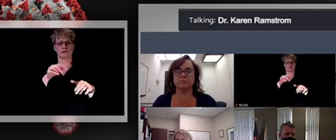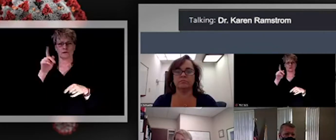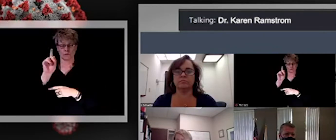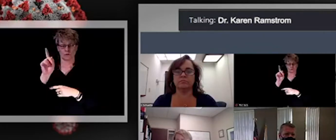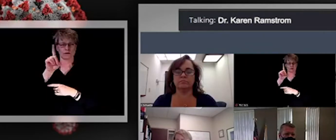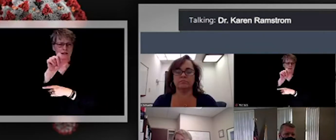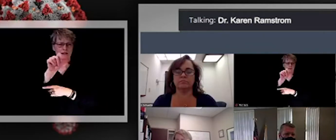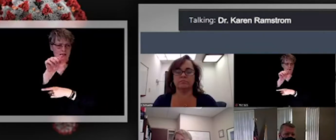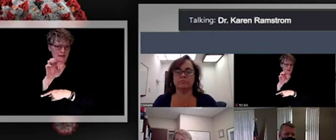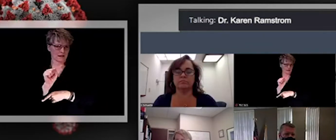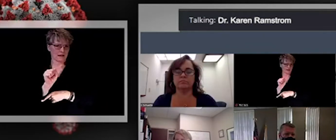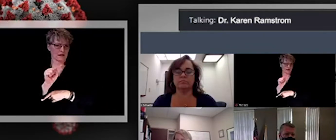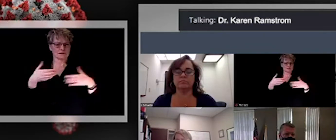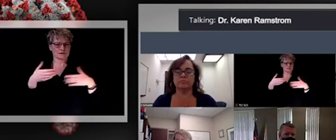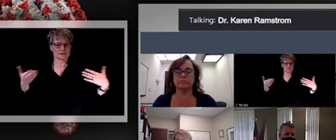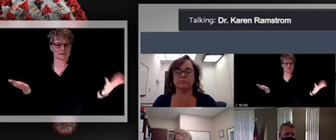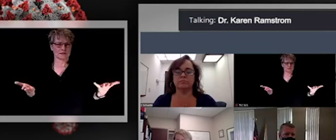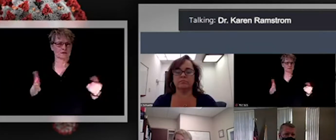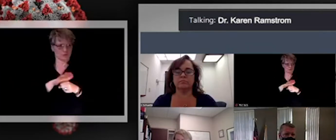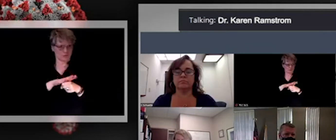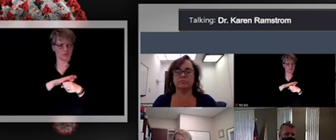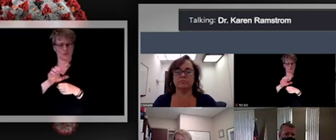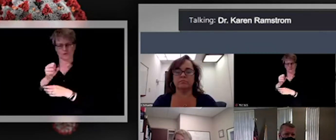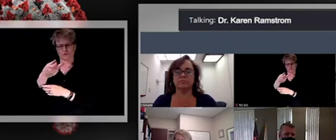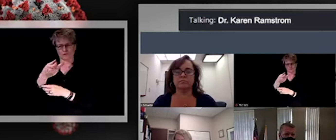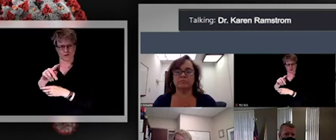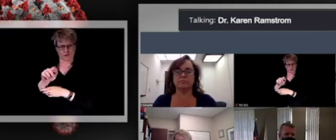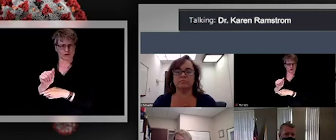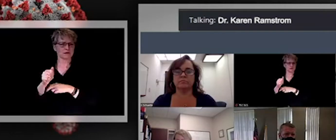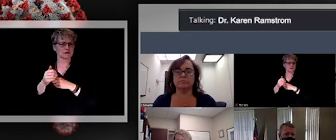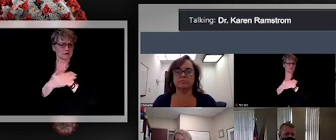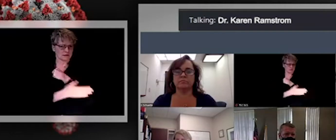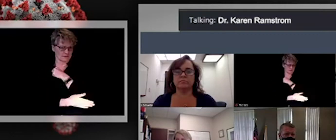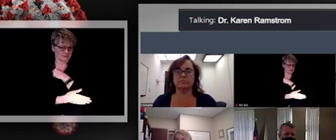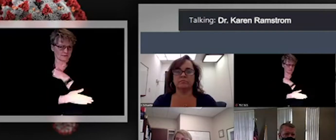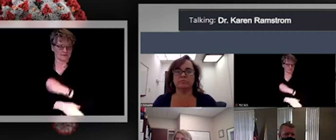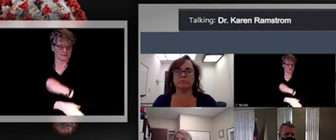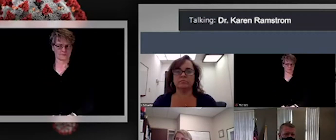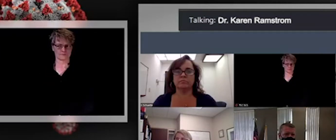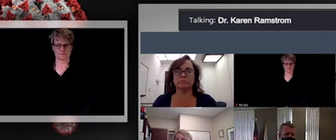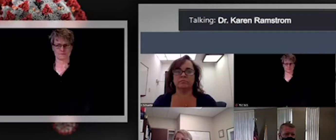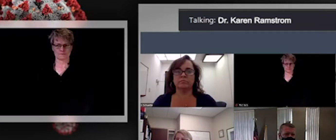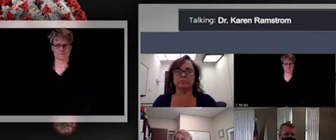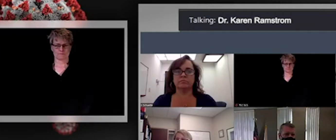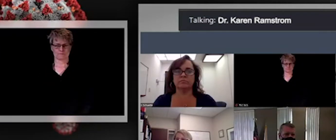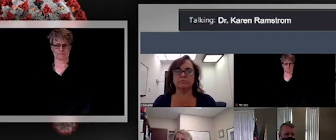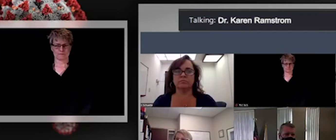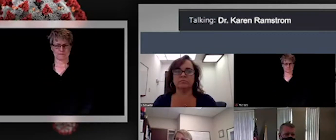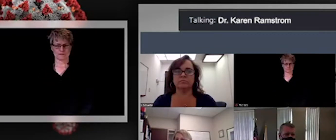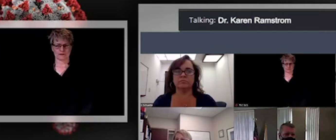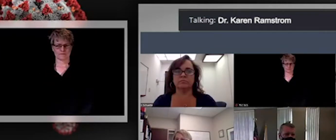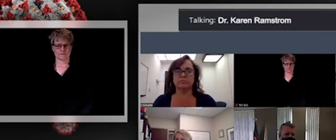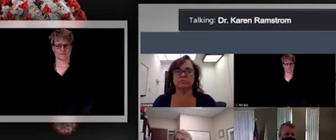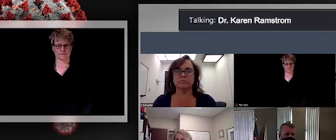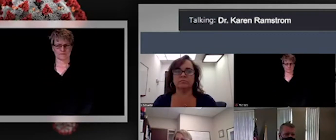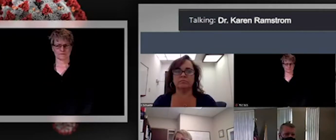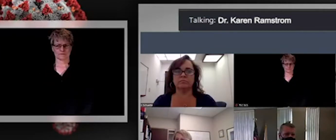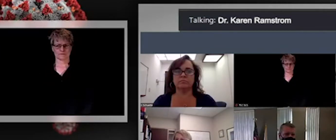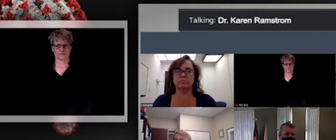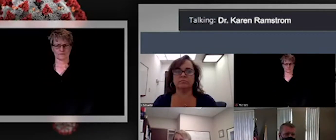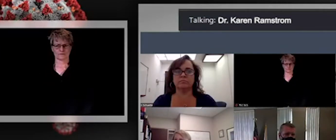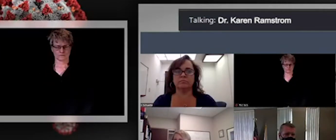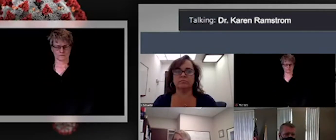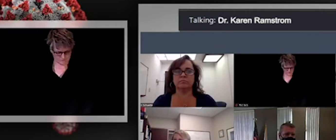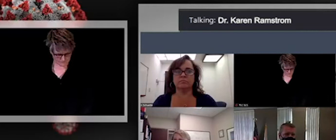for Shasta County residents. And as far as the reliability of the information from the